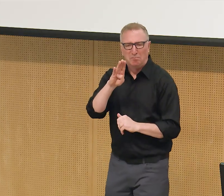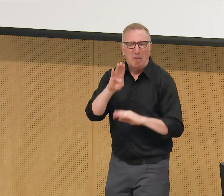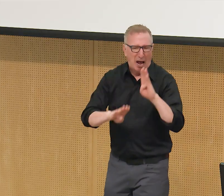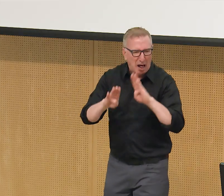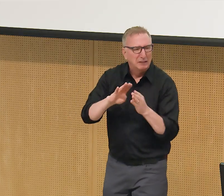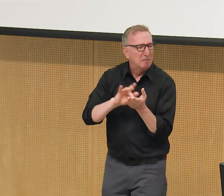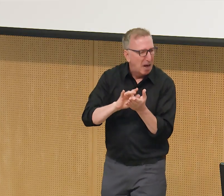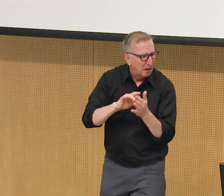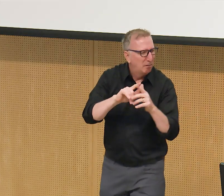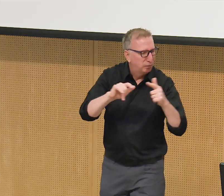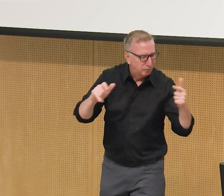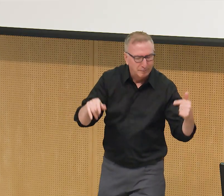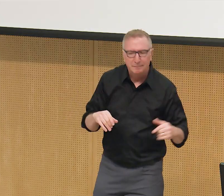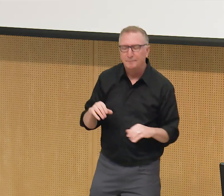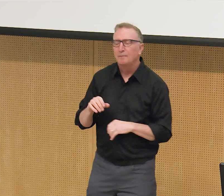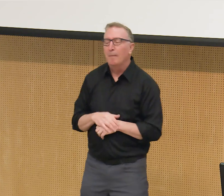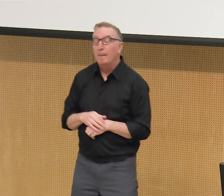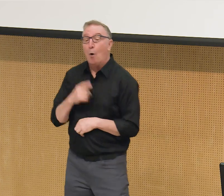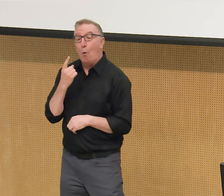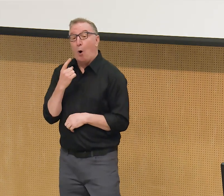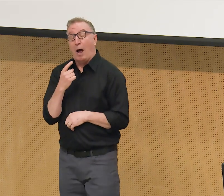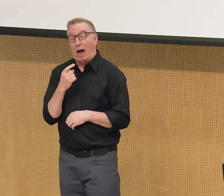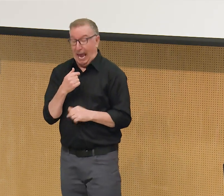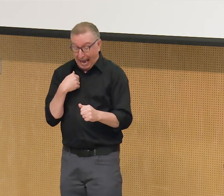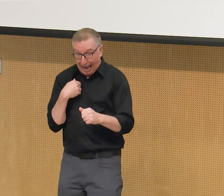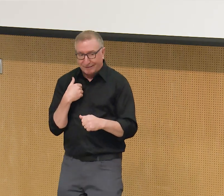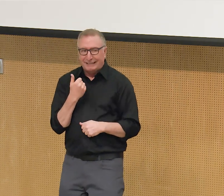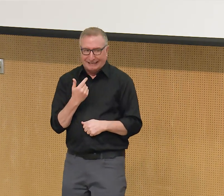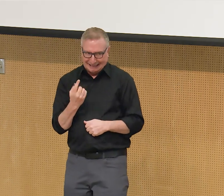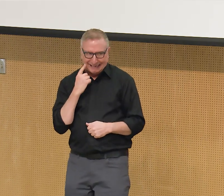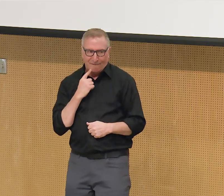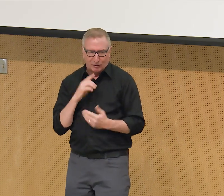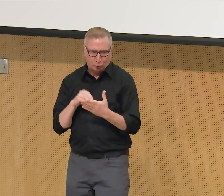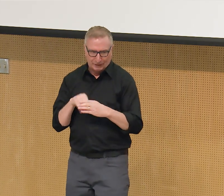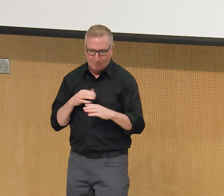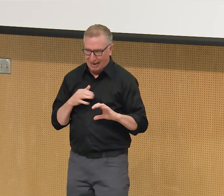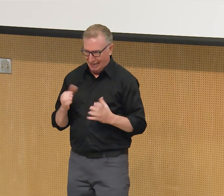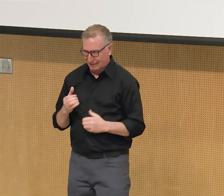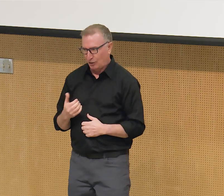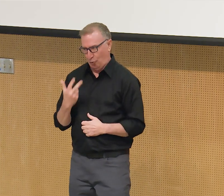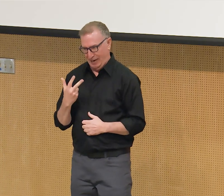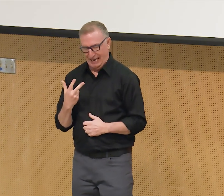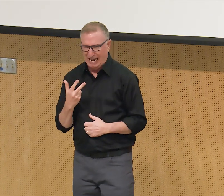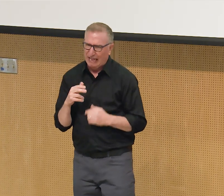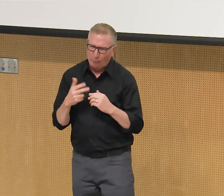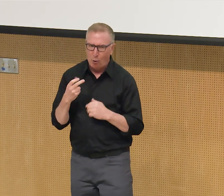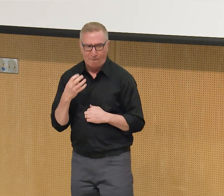All of my classes were biomedical type classes for my major and there were Deaf students in my classes.